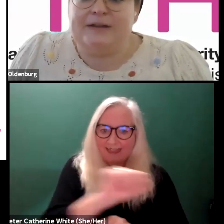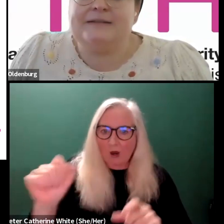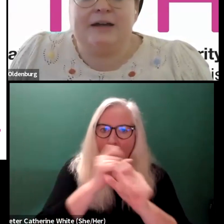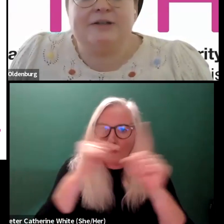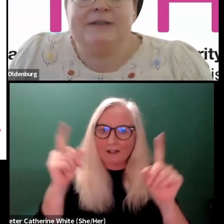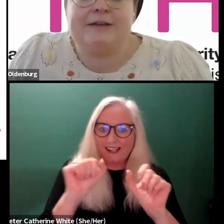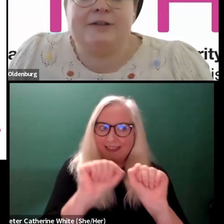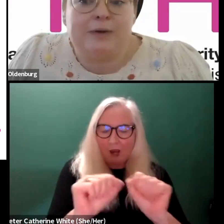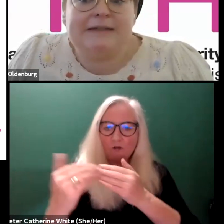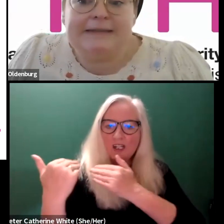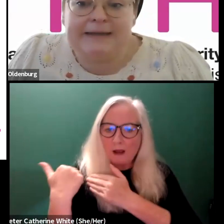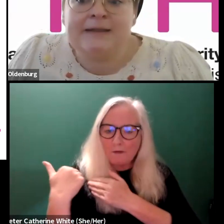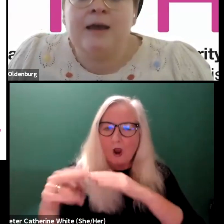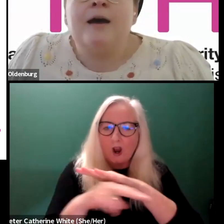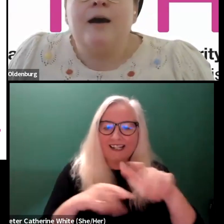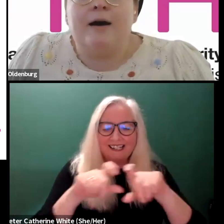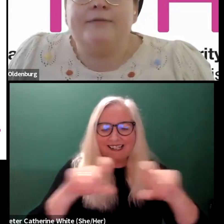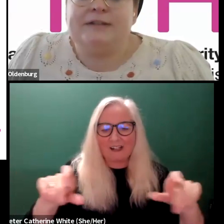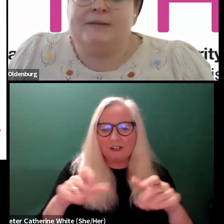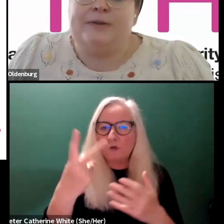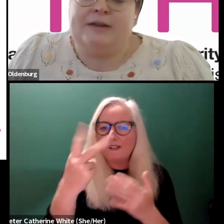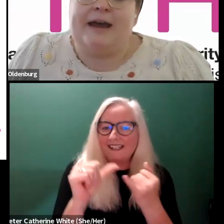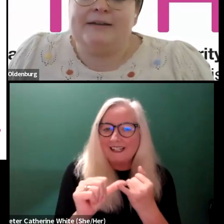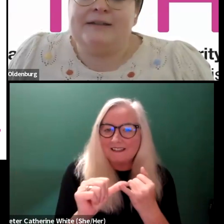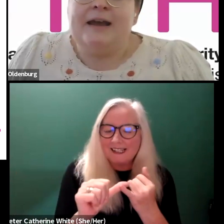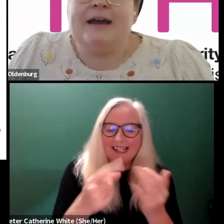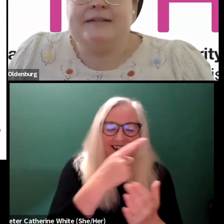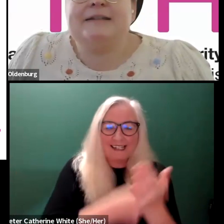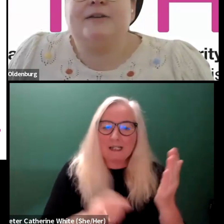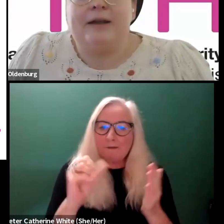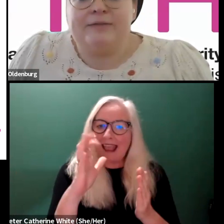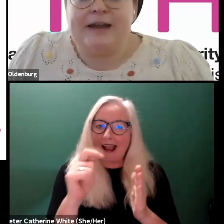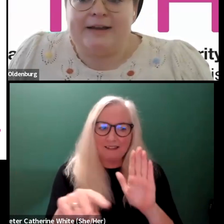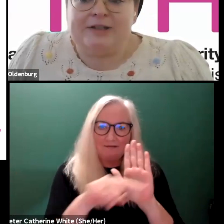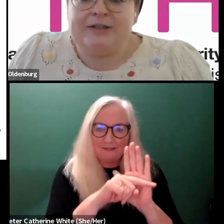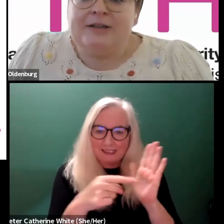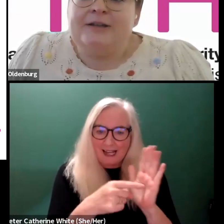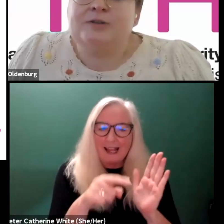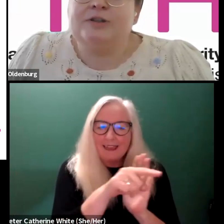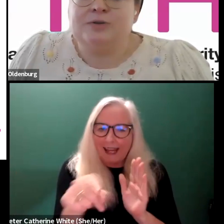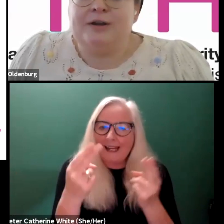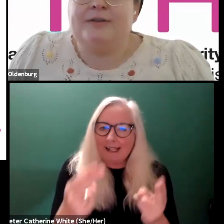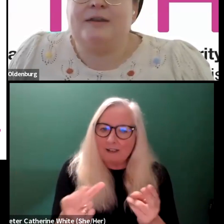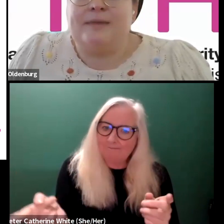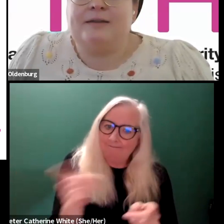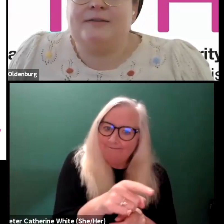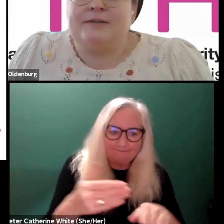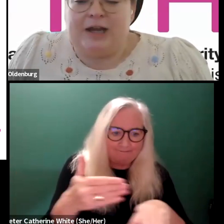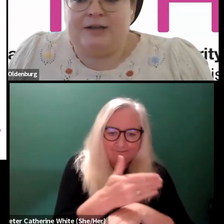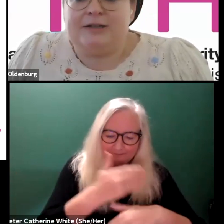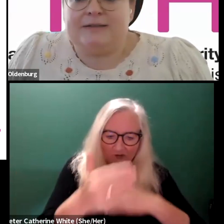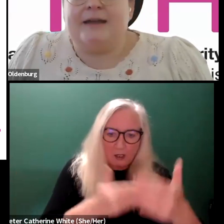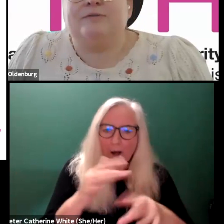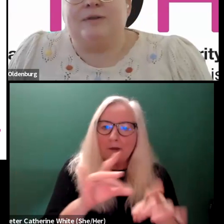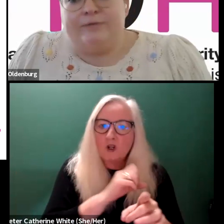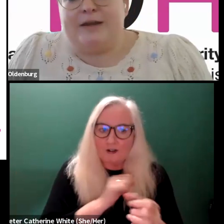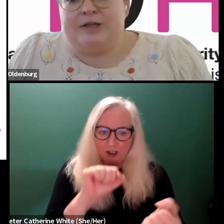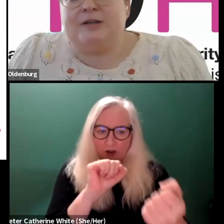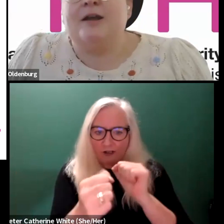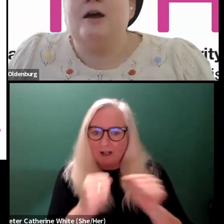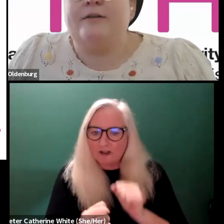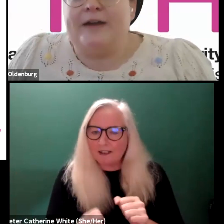Of the Disability Act and take relevant action to ensure that they make the changes and information available to the public.